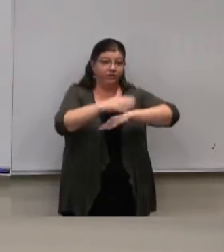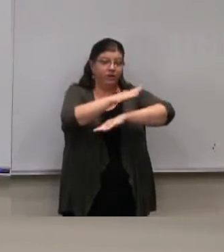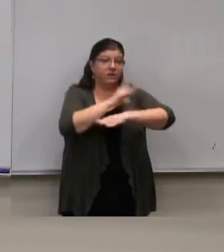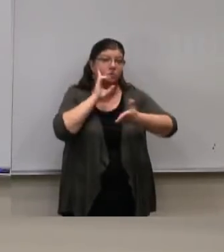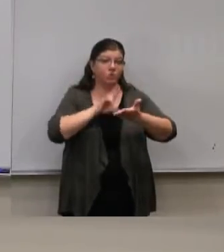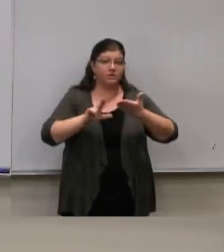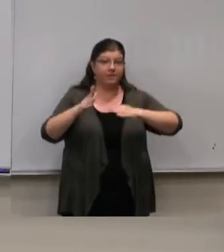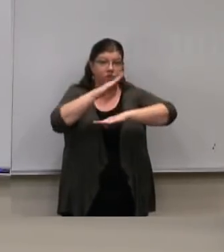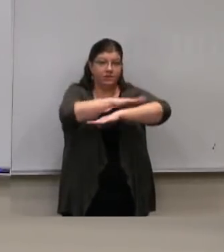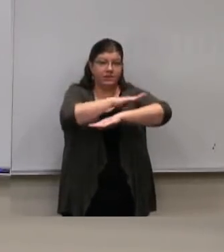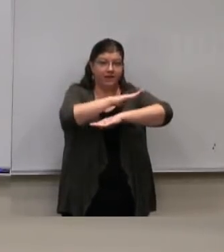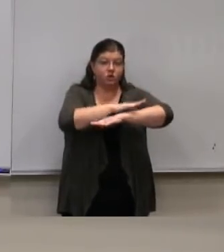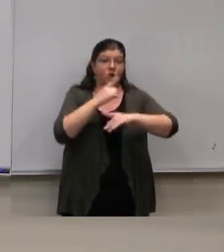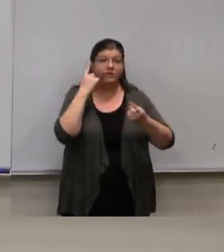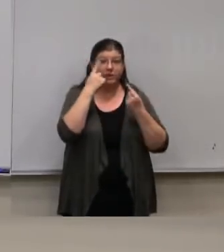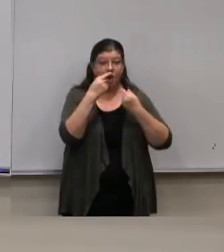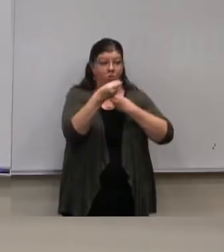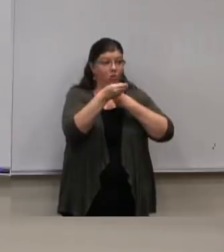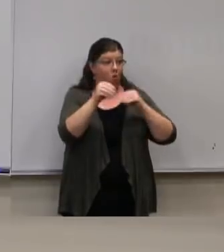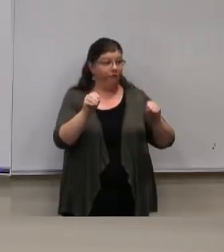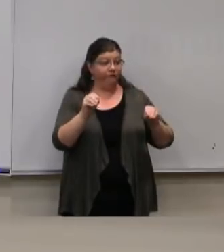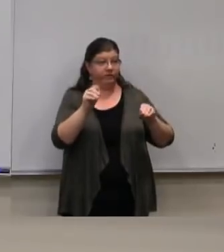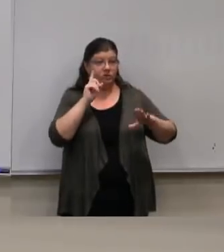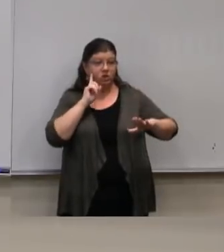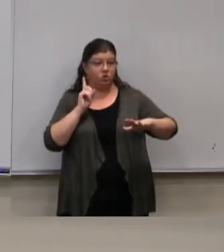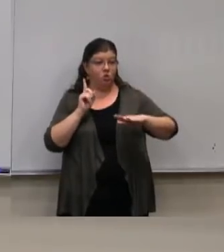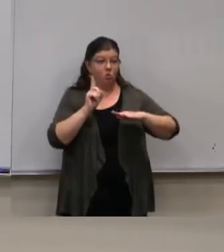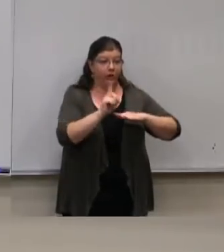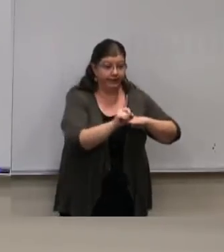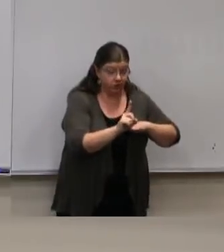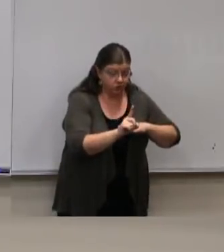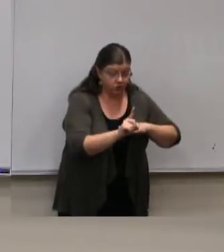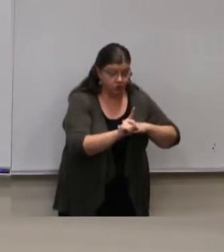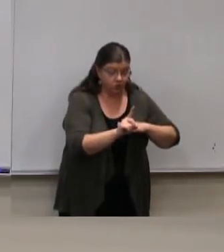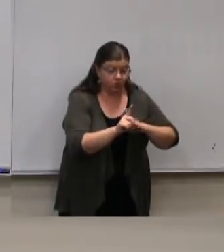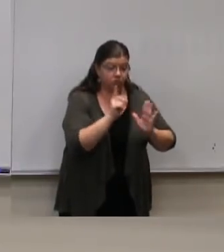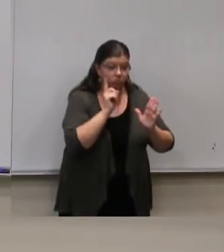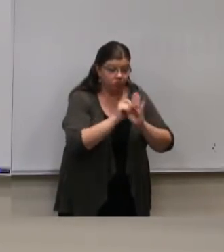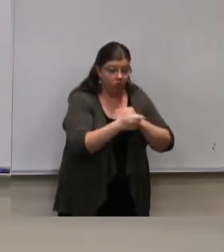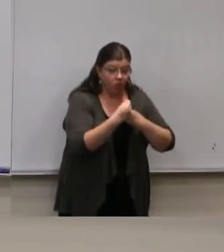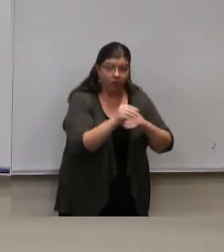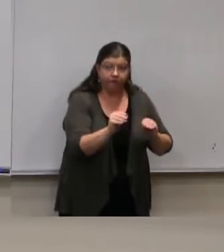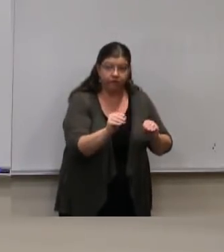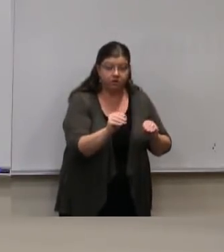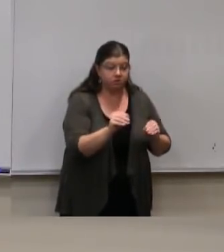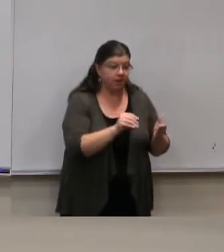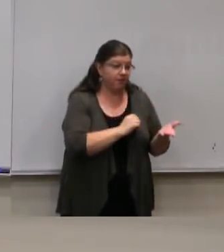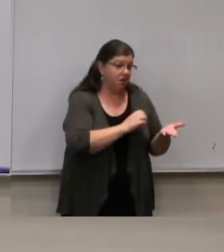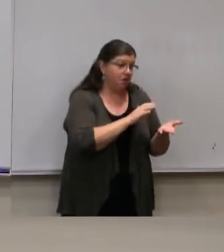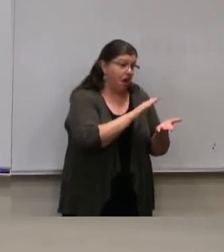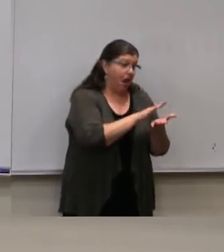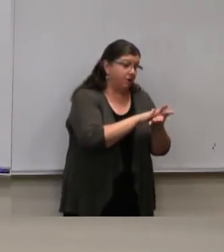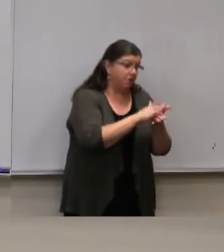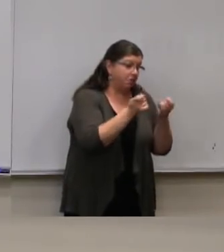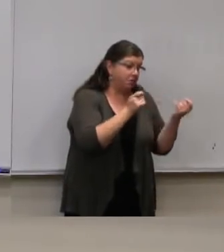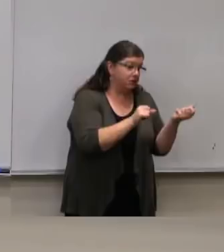So if you think about an the office that you walk into and whether it's an academic administrative assistant